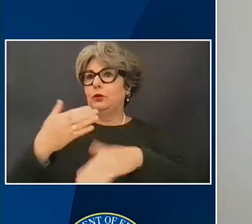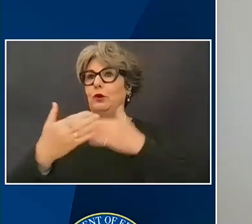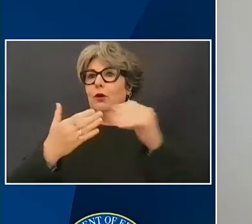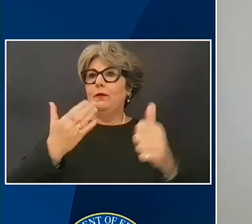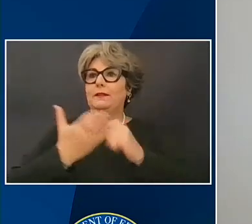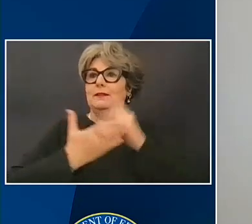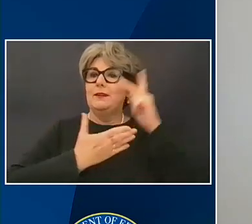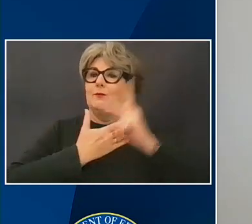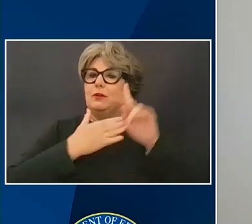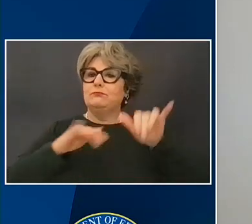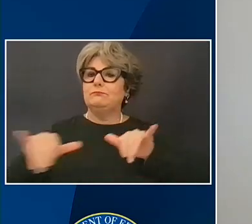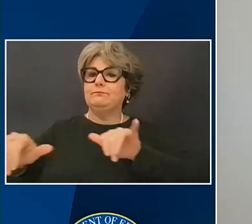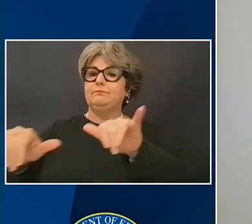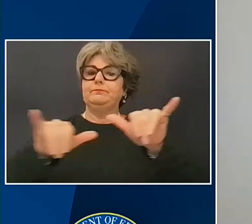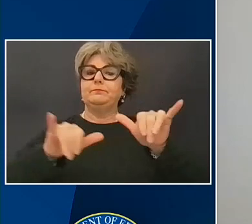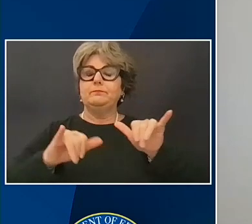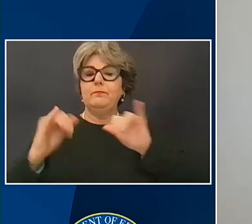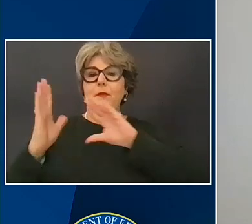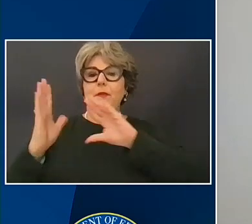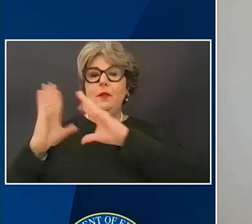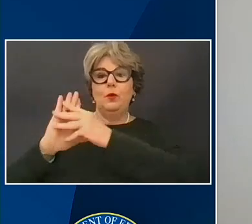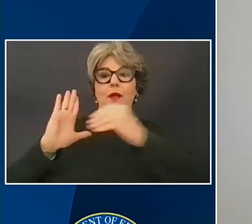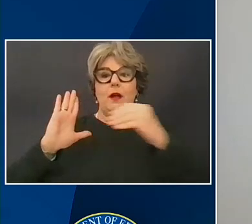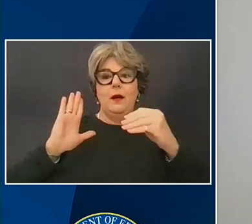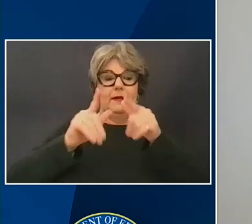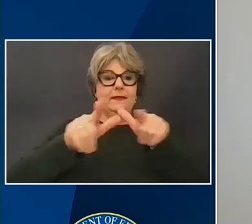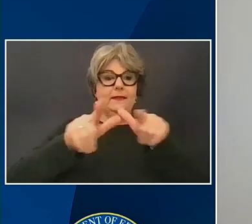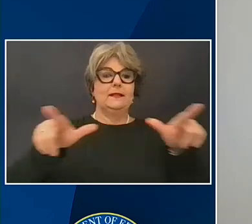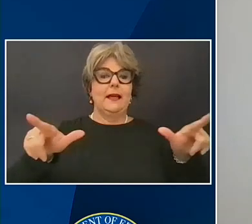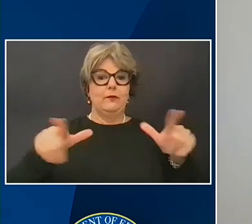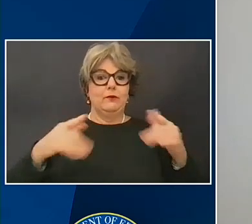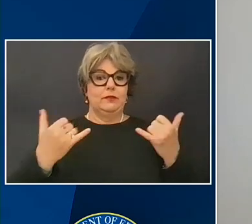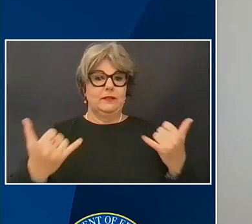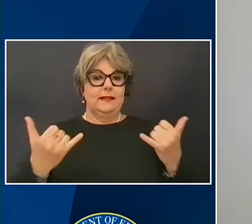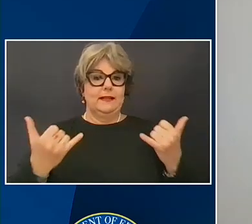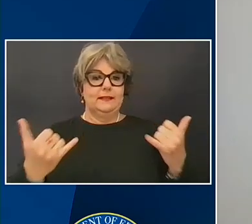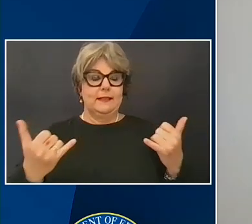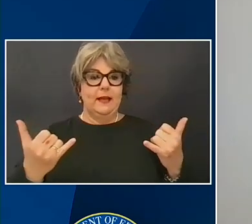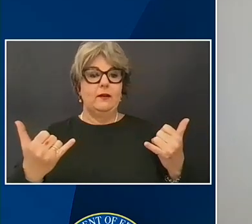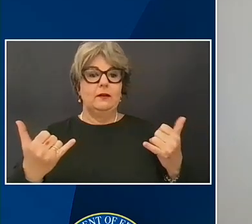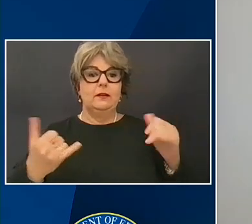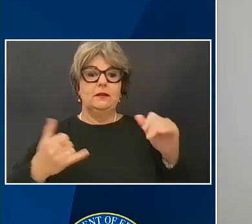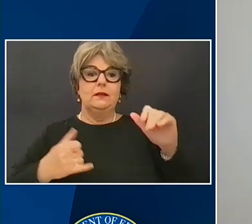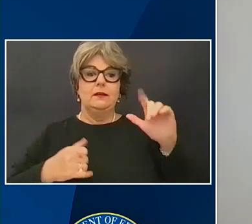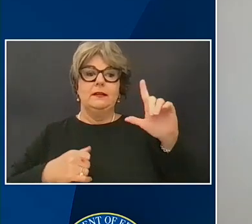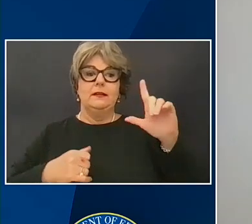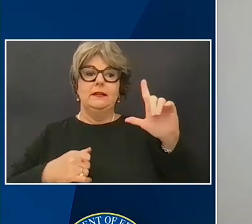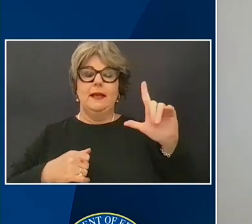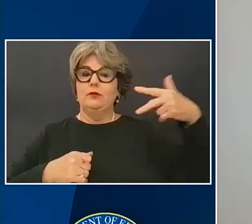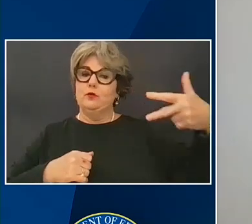So we mirrored the language that exists elsewhere in this provision for this.